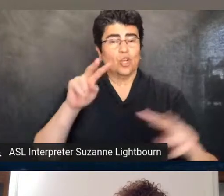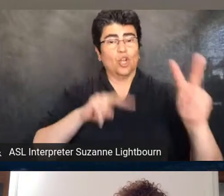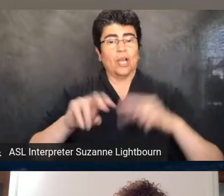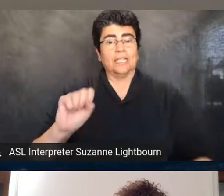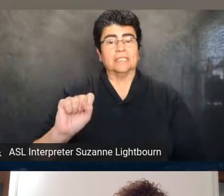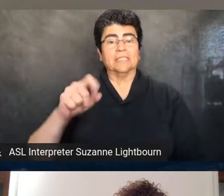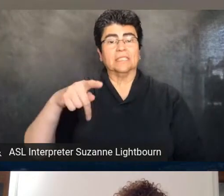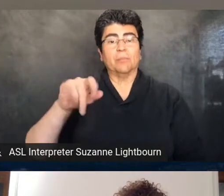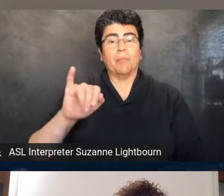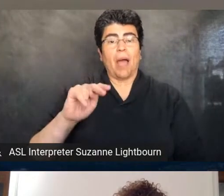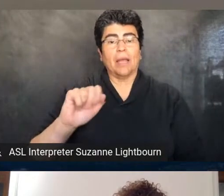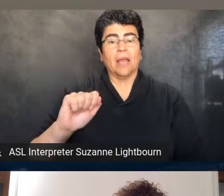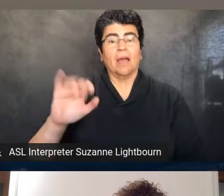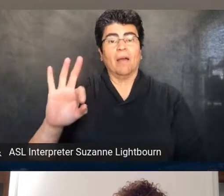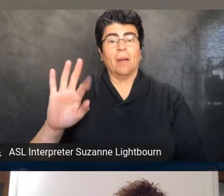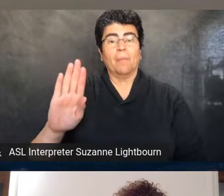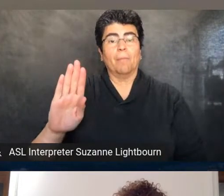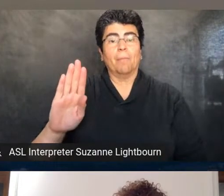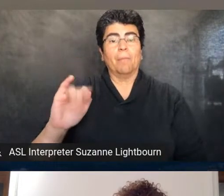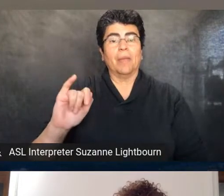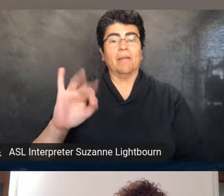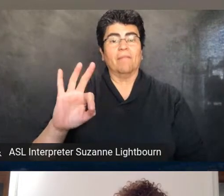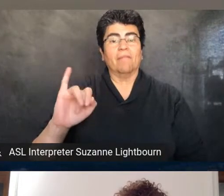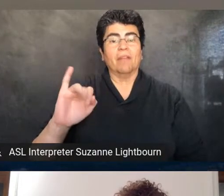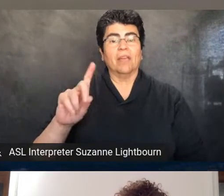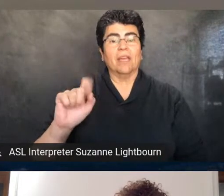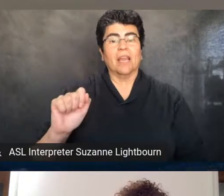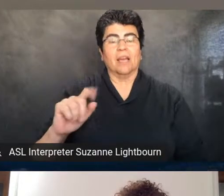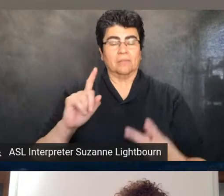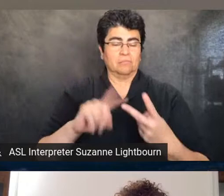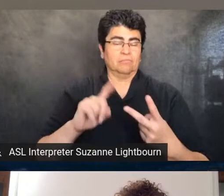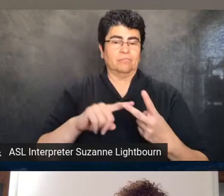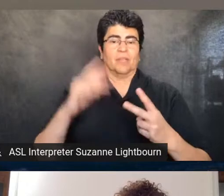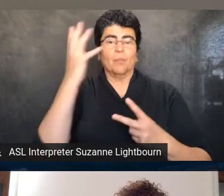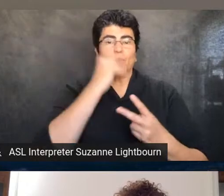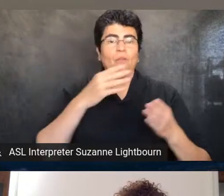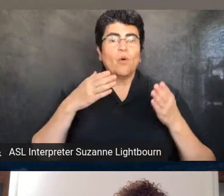that's a beautiful way to look at cerebral palsy,